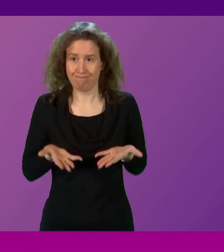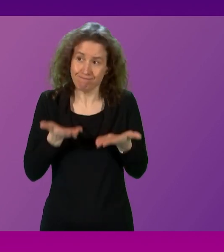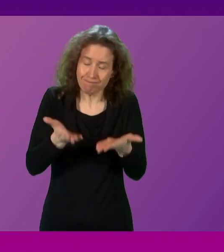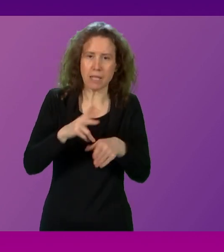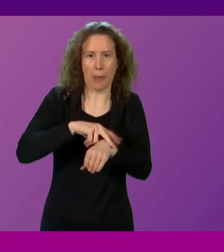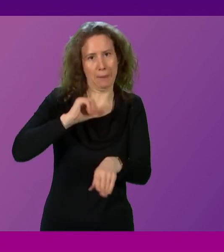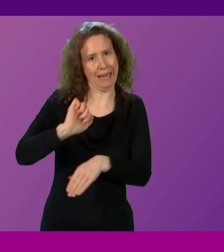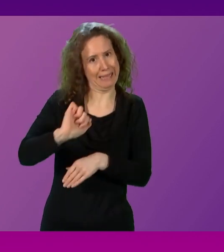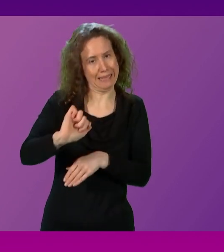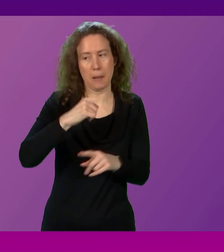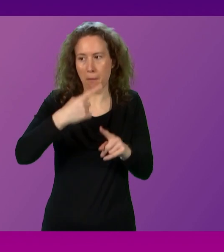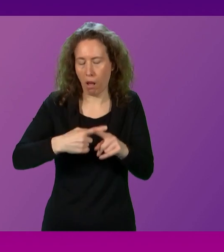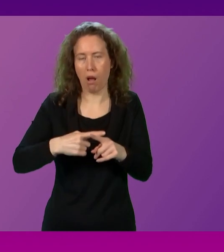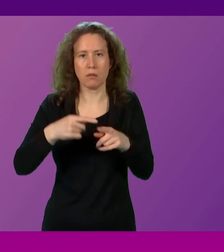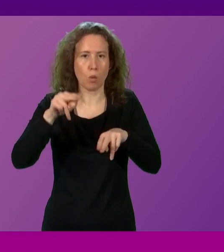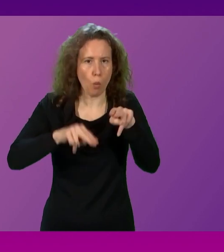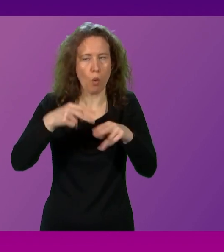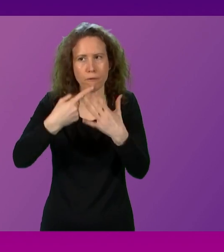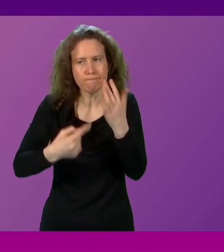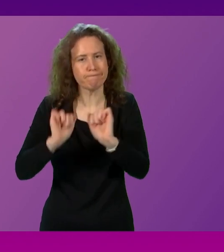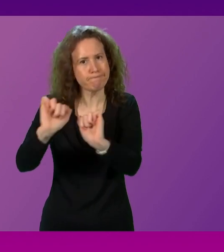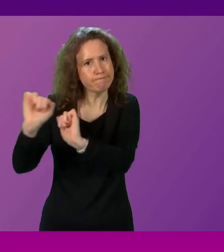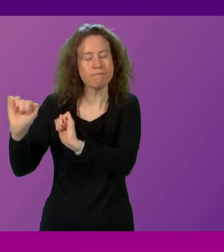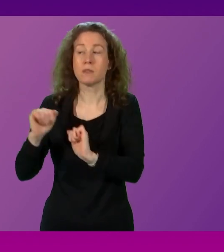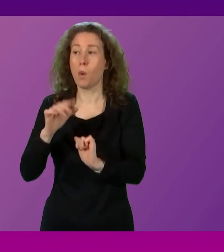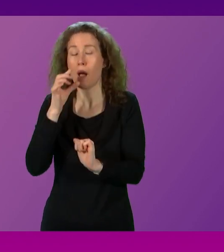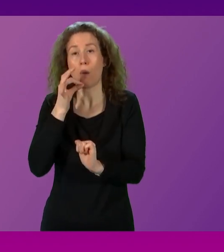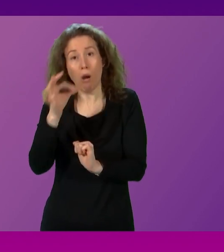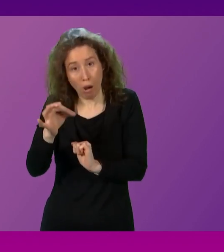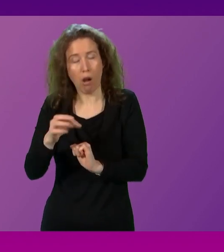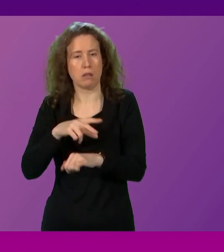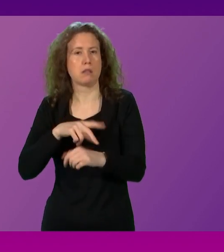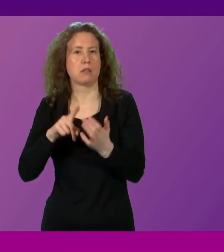the police and the prosecution authorities. I will ask law officers to write to him